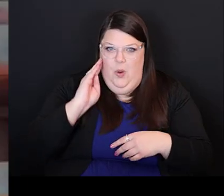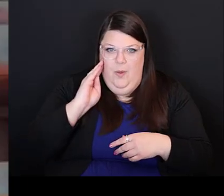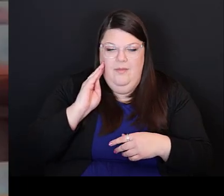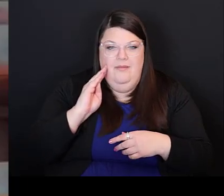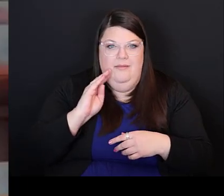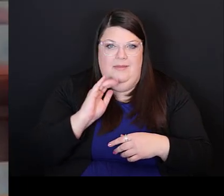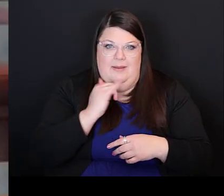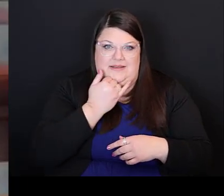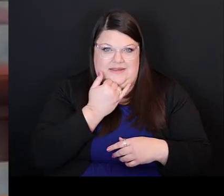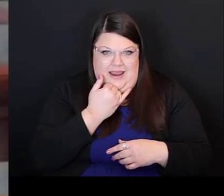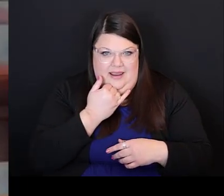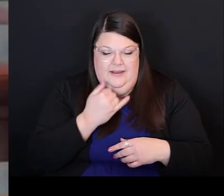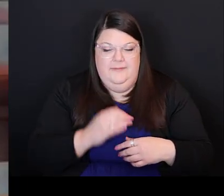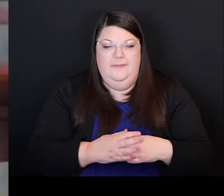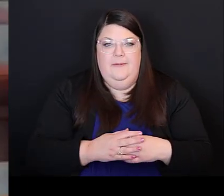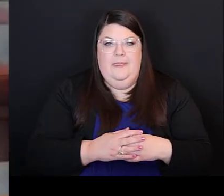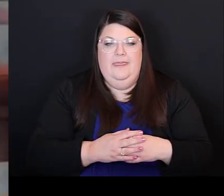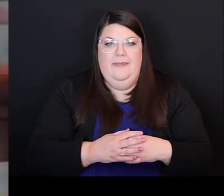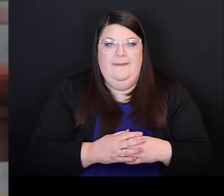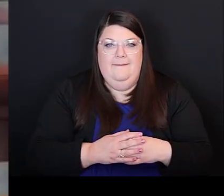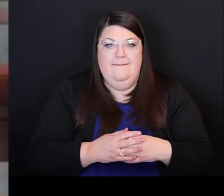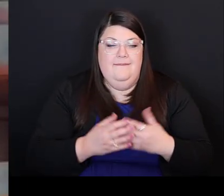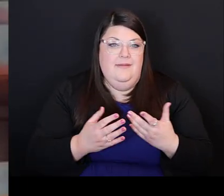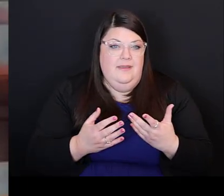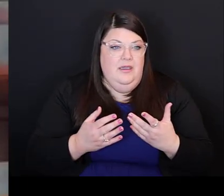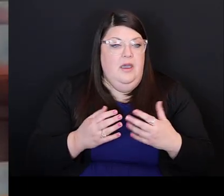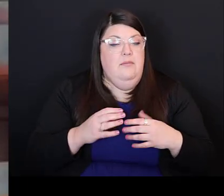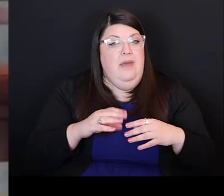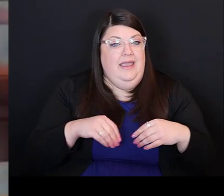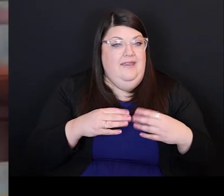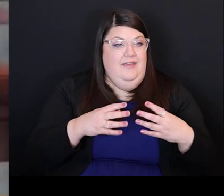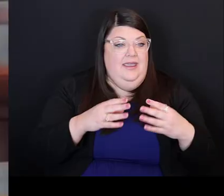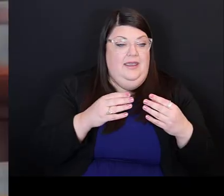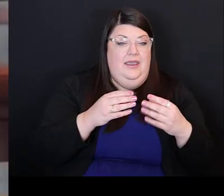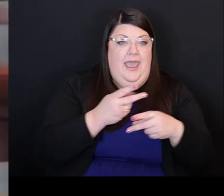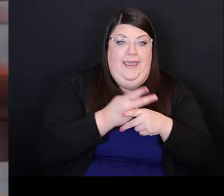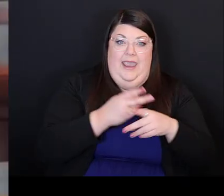home mistakenly by allowing an A caregiver or an adult child to see who is